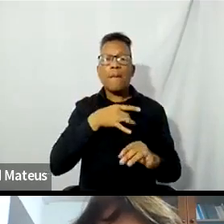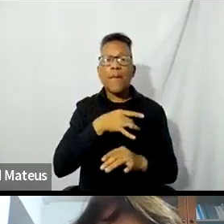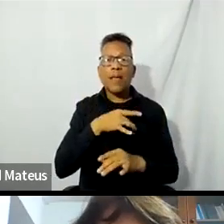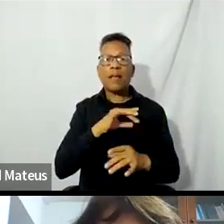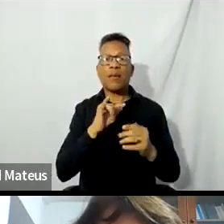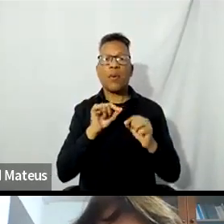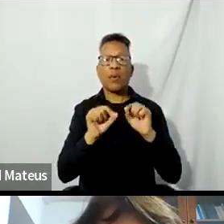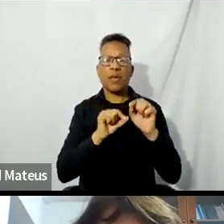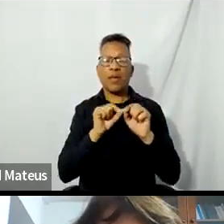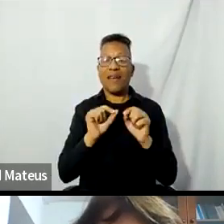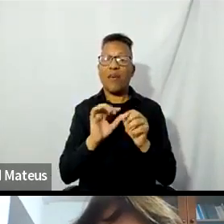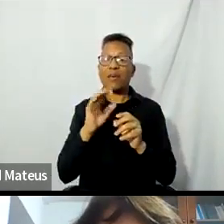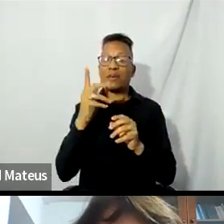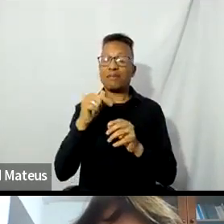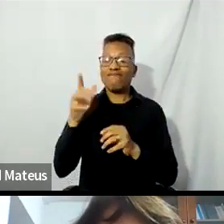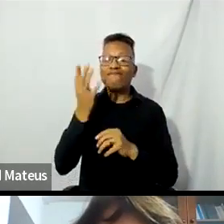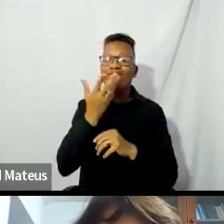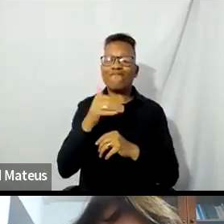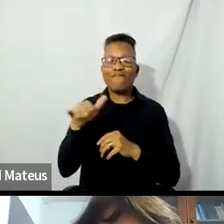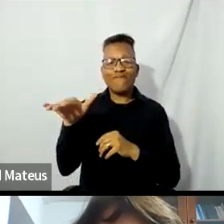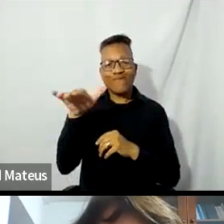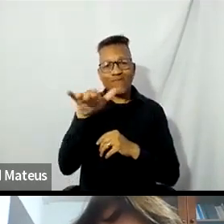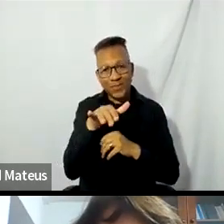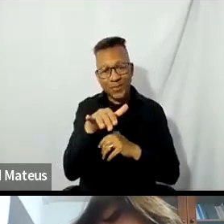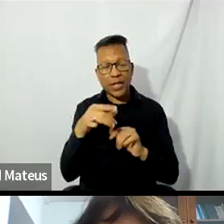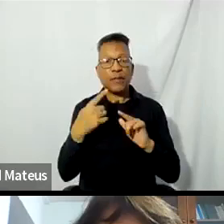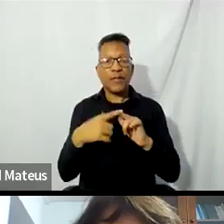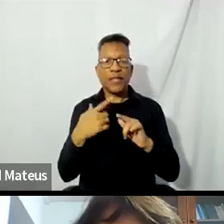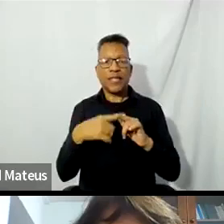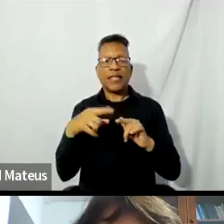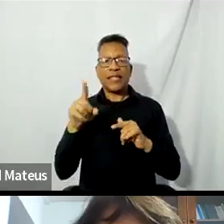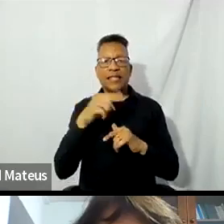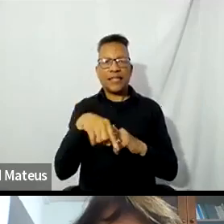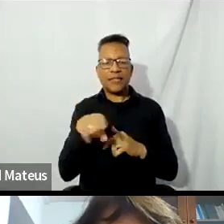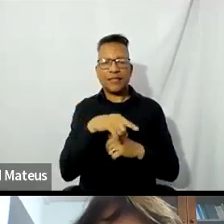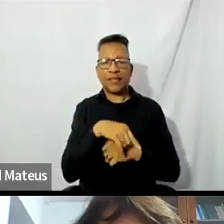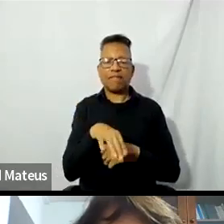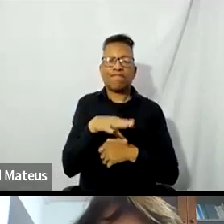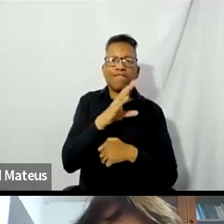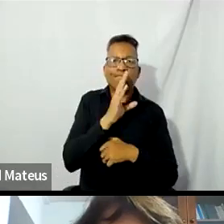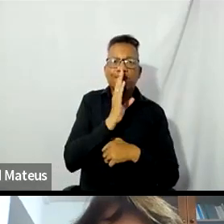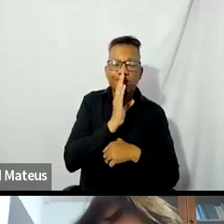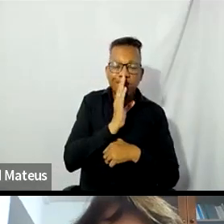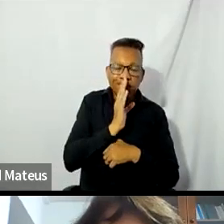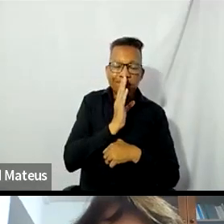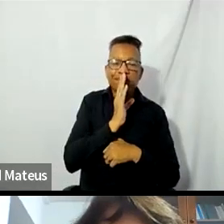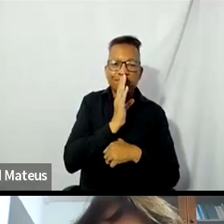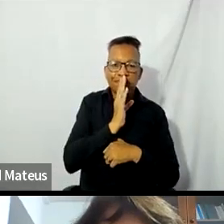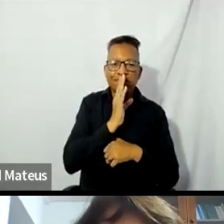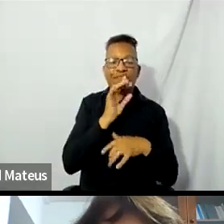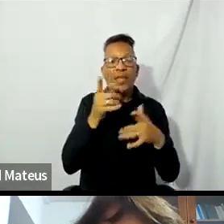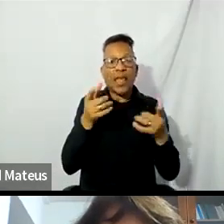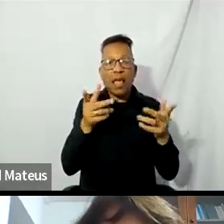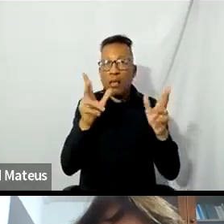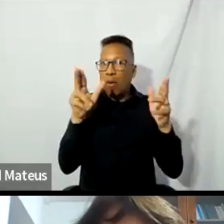and what is gonna happen with this kids, you know that seems we're got That seems we're got our mouth shut you know in our hands type. You know what is gonna